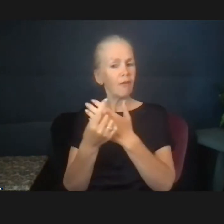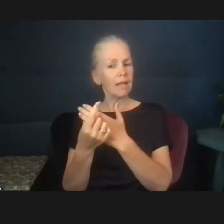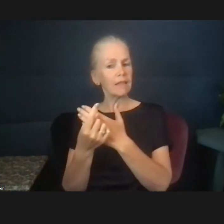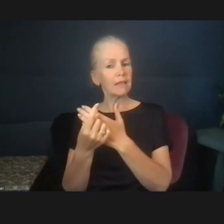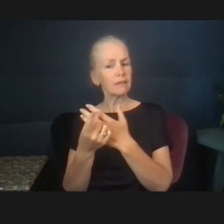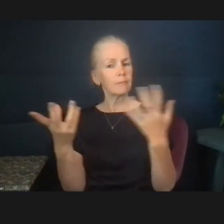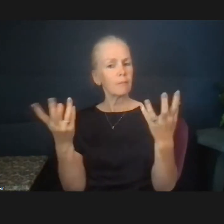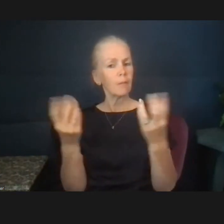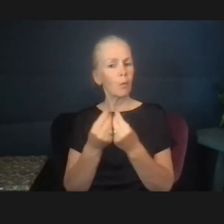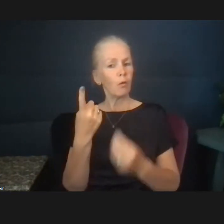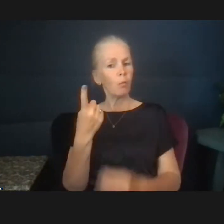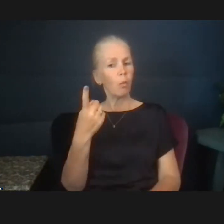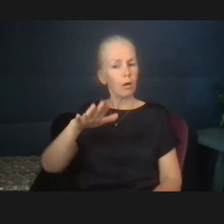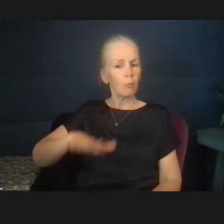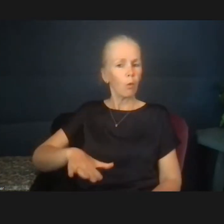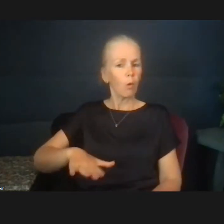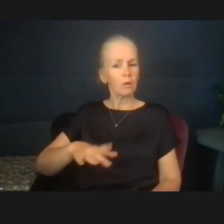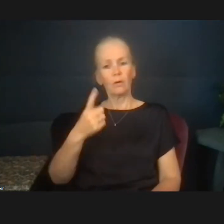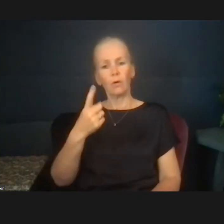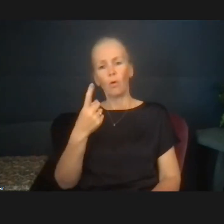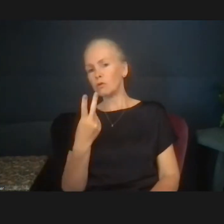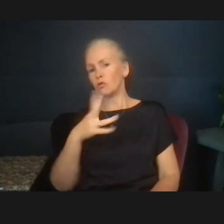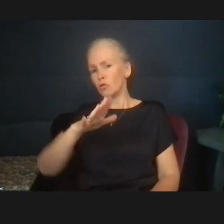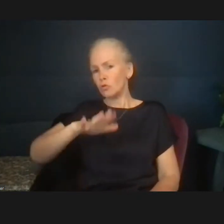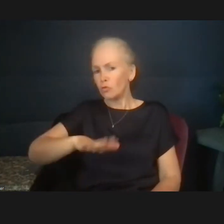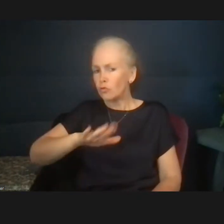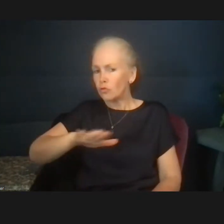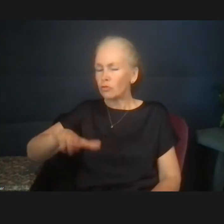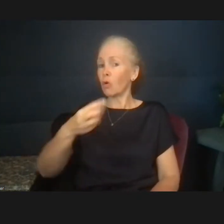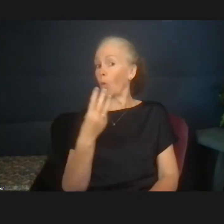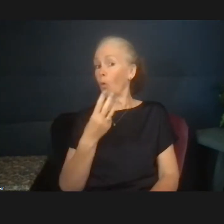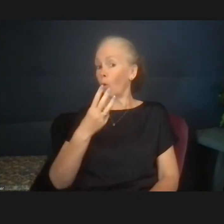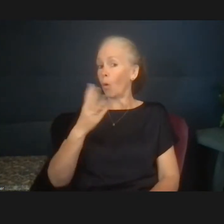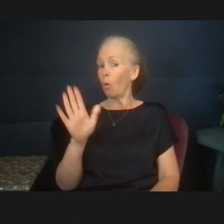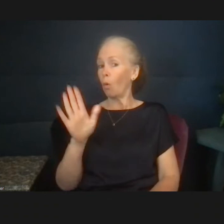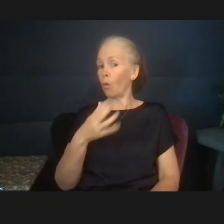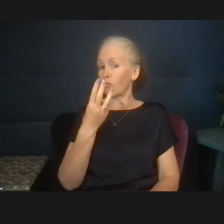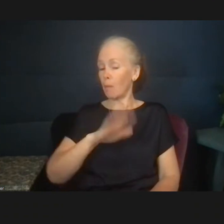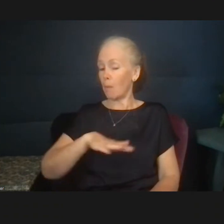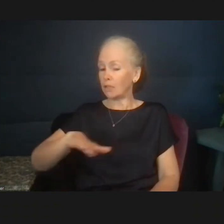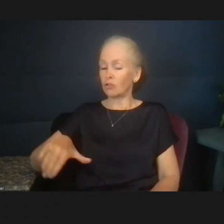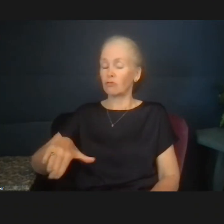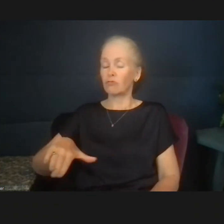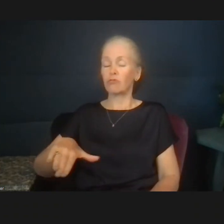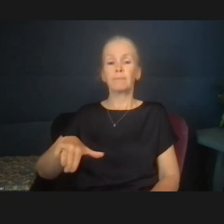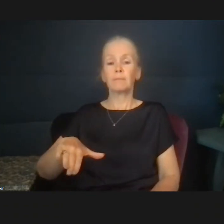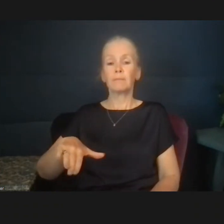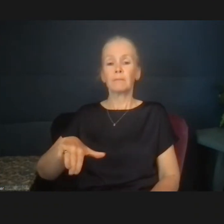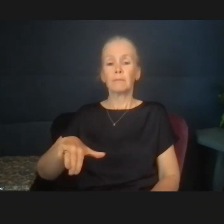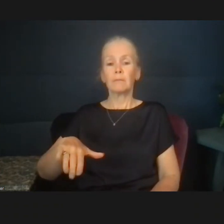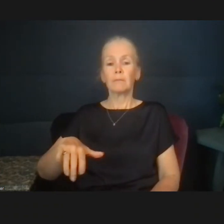one or at least, one or all three of my children, and the looks that you get. It's,